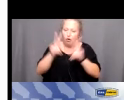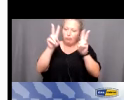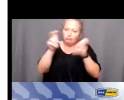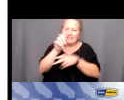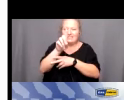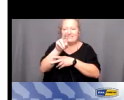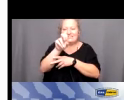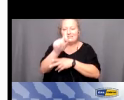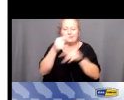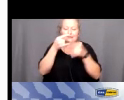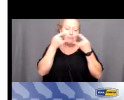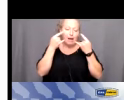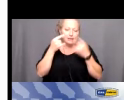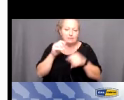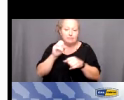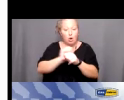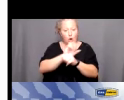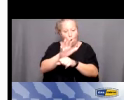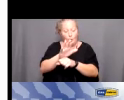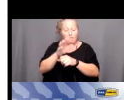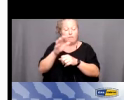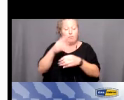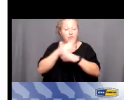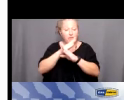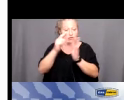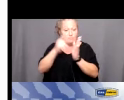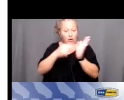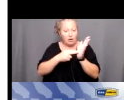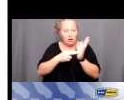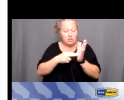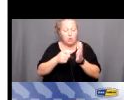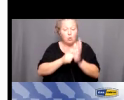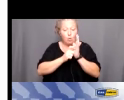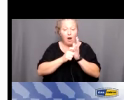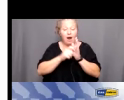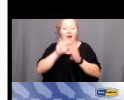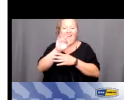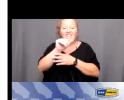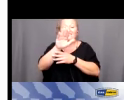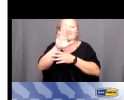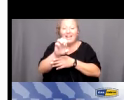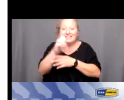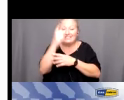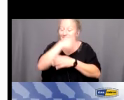Our covid 19 prevention regulation requires face coverings which can be N95 respirators